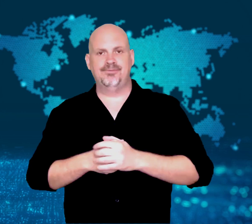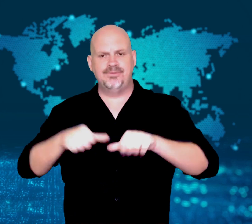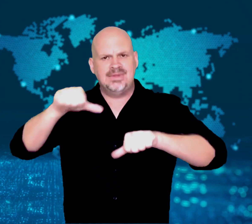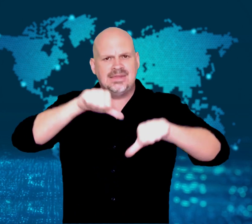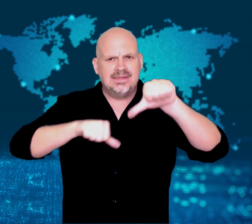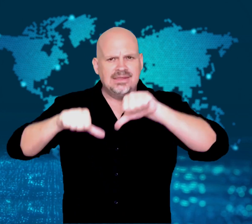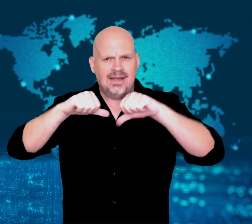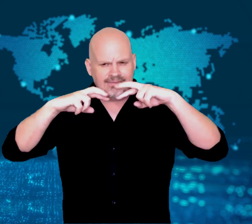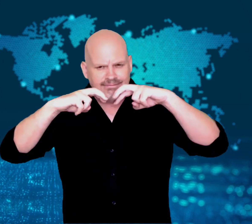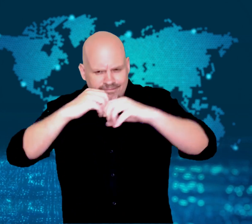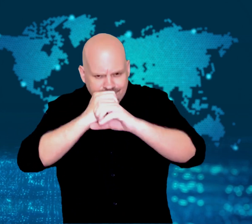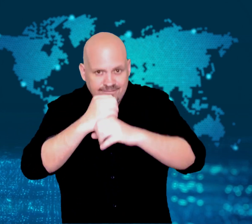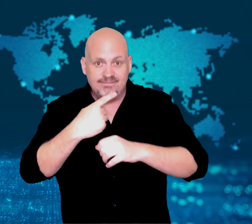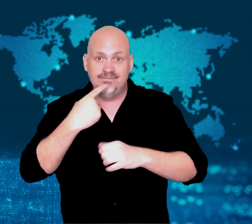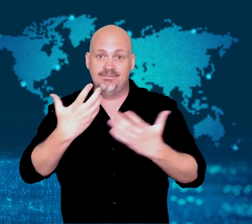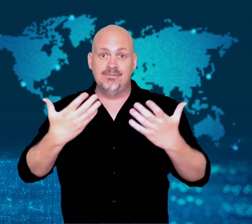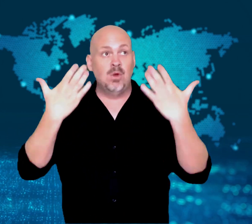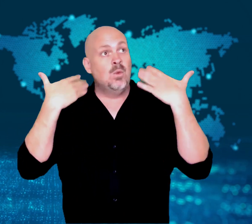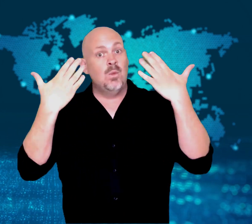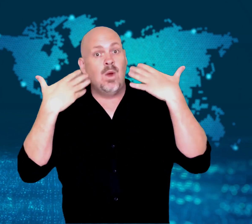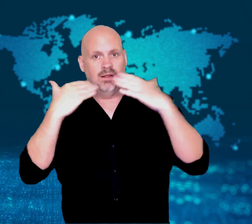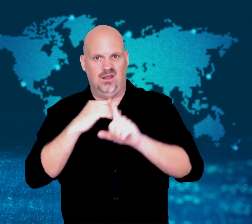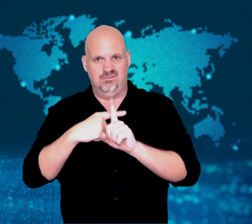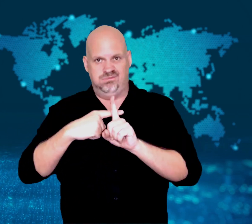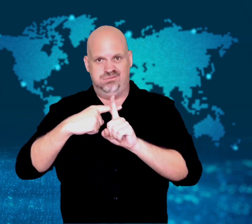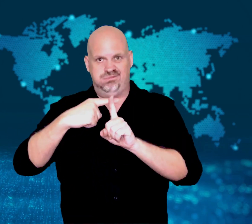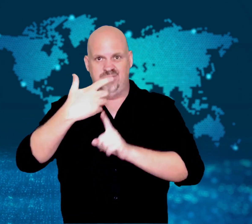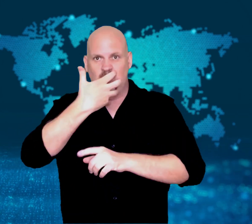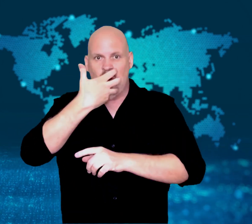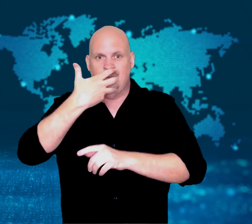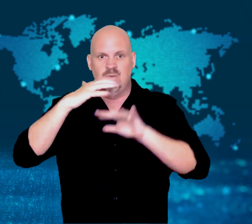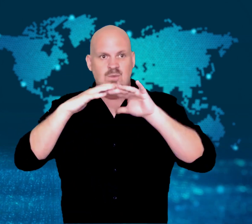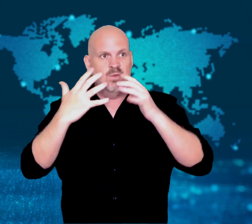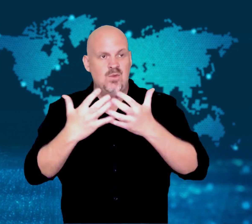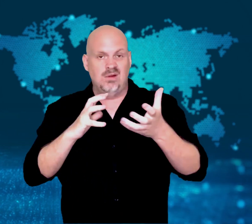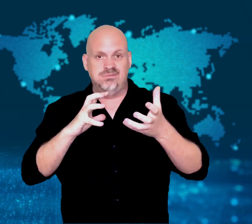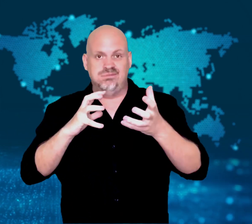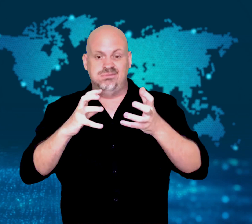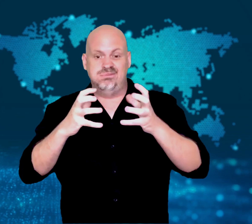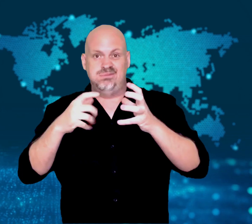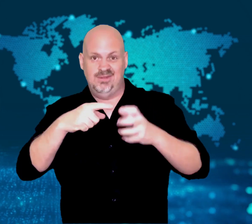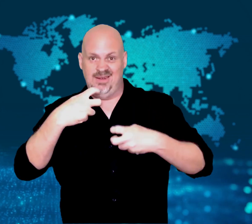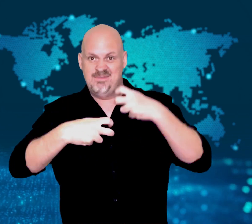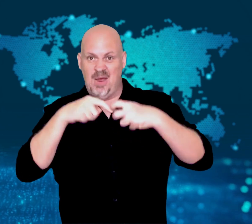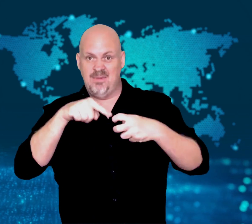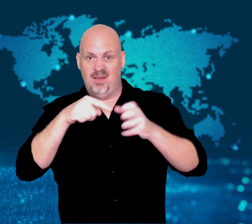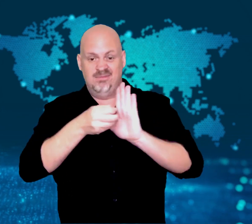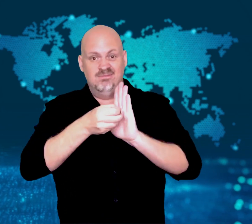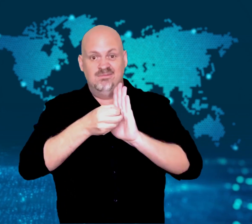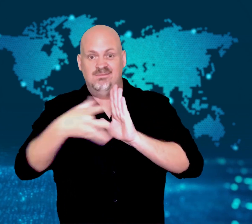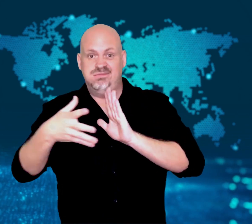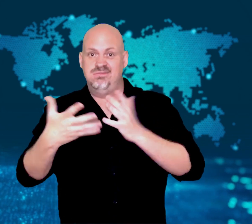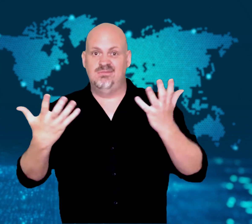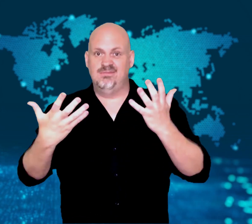Scientists warn that climate change is responsible for the longer, harsher,